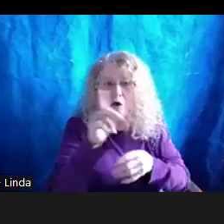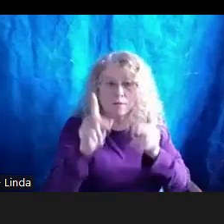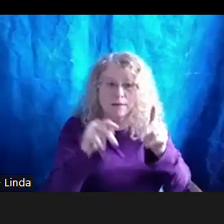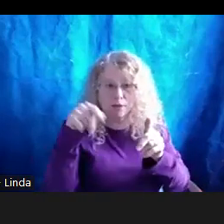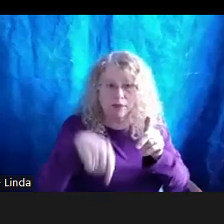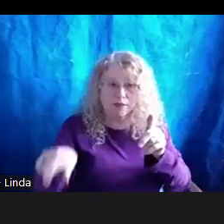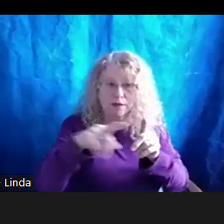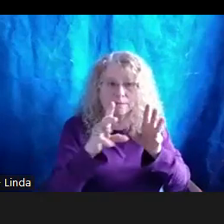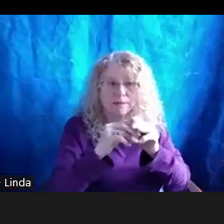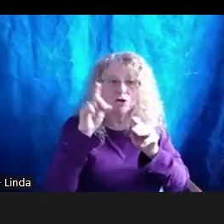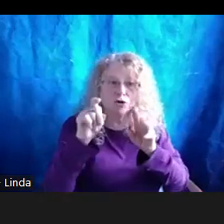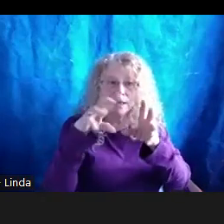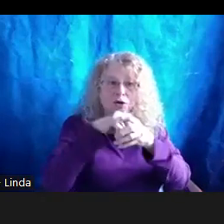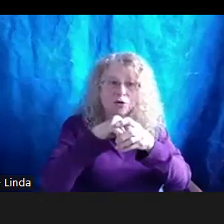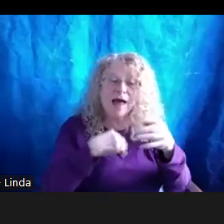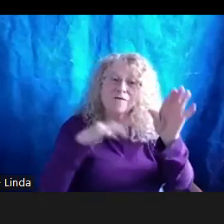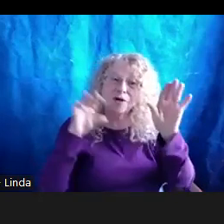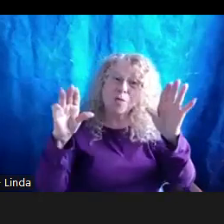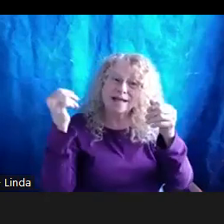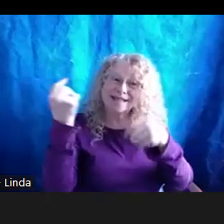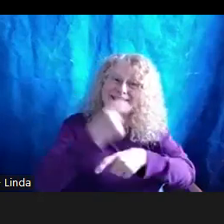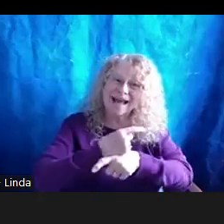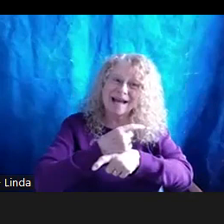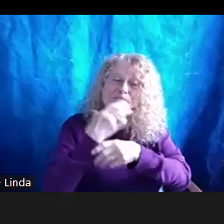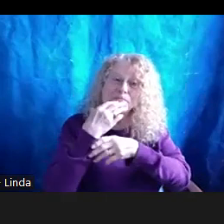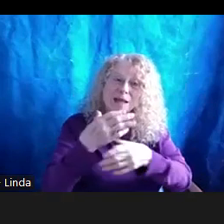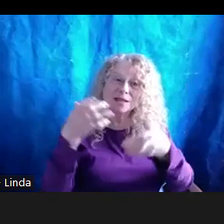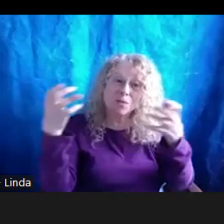HAVE A GREAT DAY. THANKS EVERYONE AND WE'LL SEE YOU NEXT MONTH.